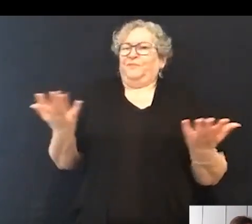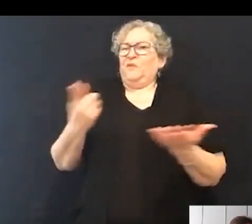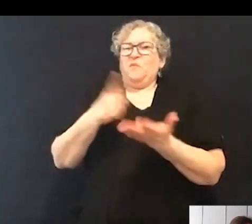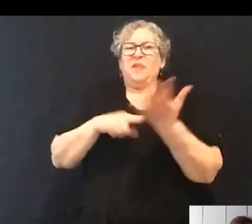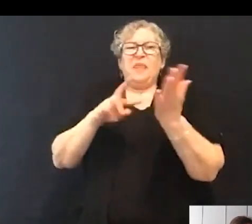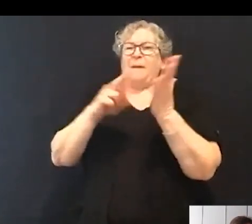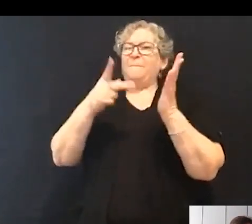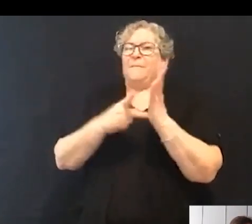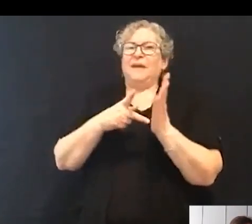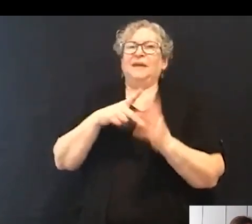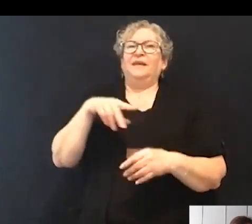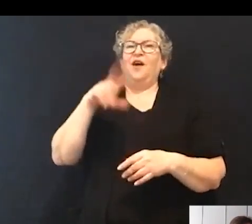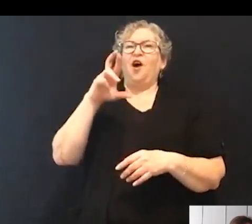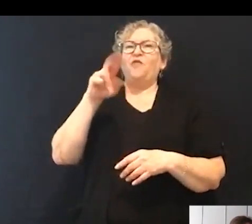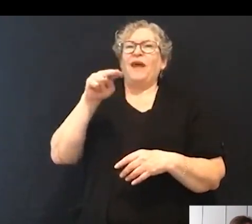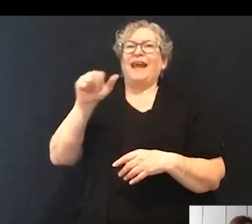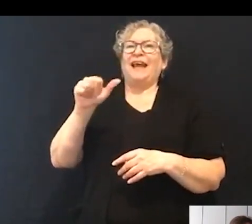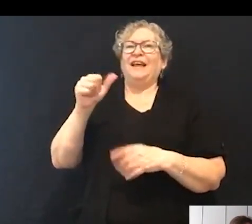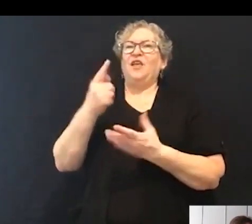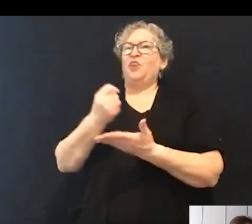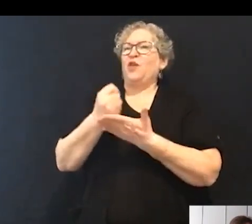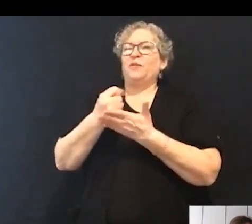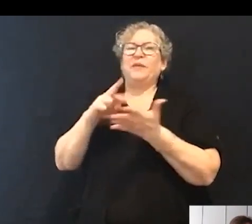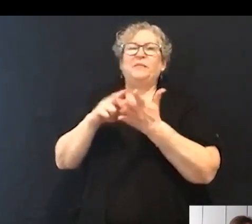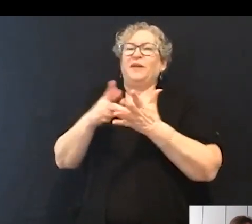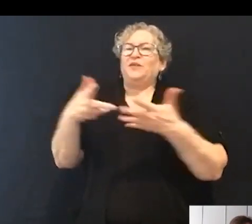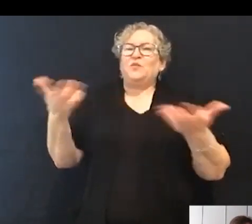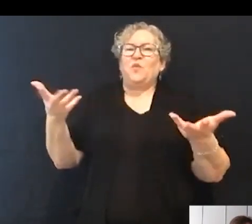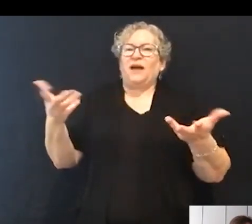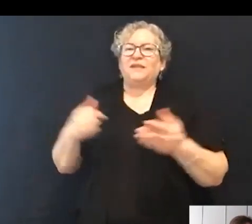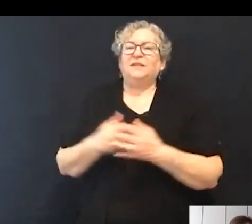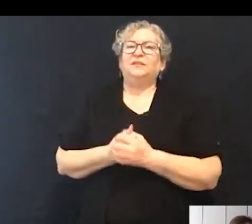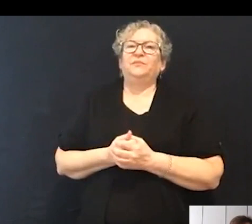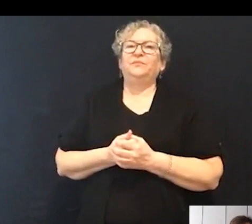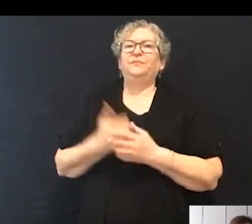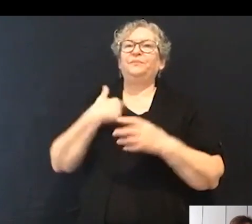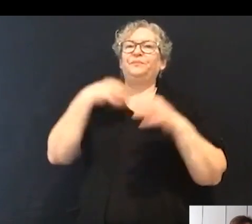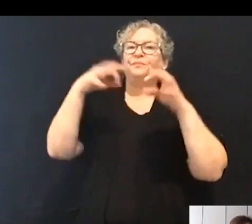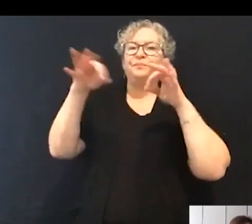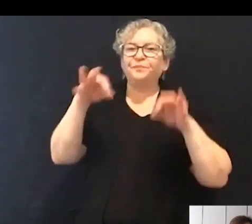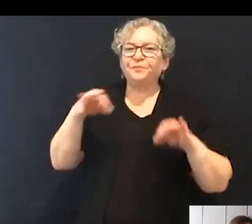I briefly touched on it already. I touched on the individual route of administration,